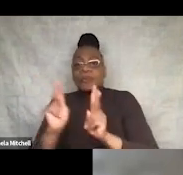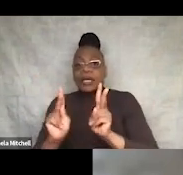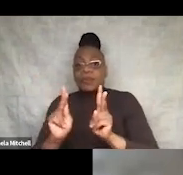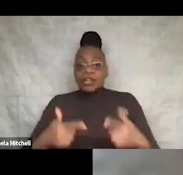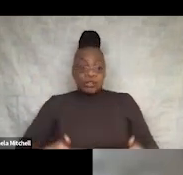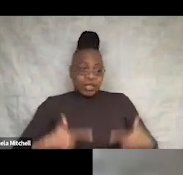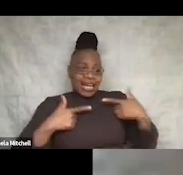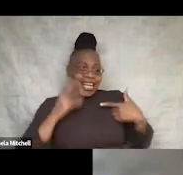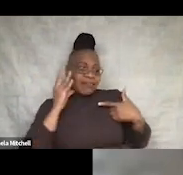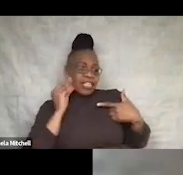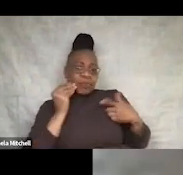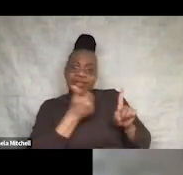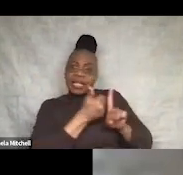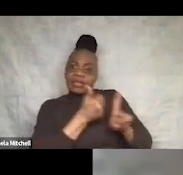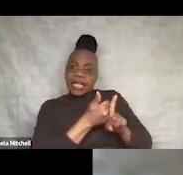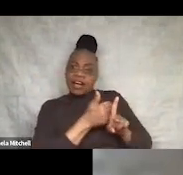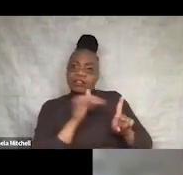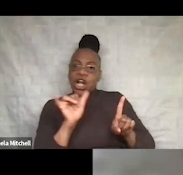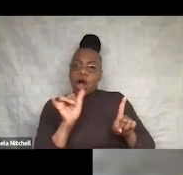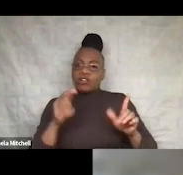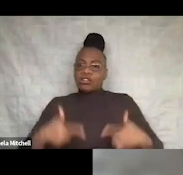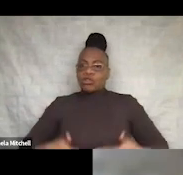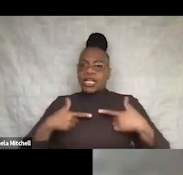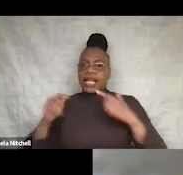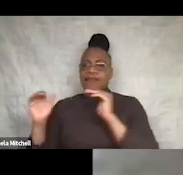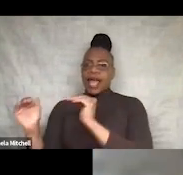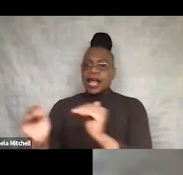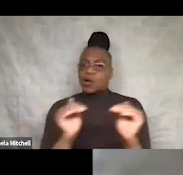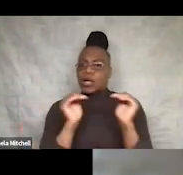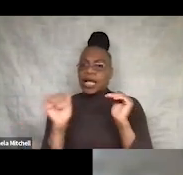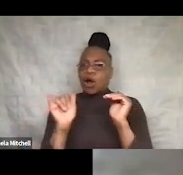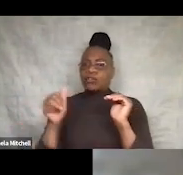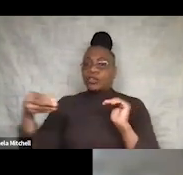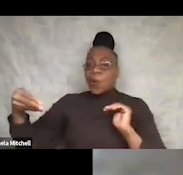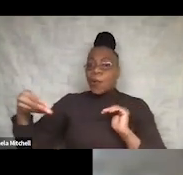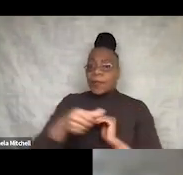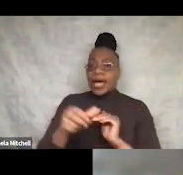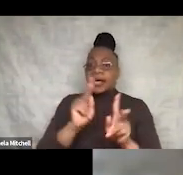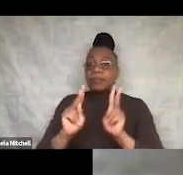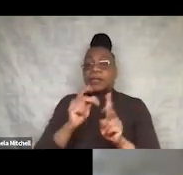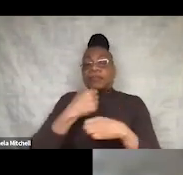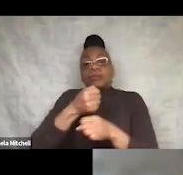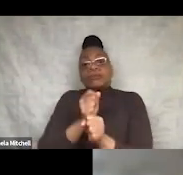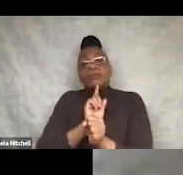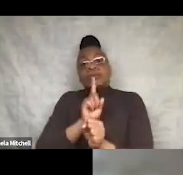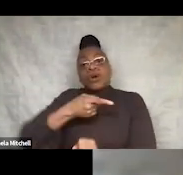again, being able to lift equity, we're able to then pay people, right? Make sure that we are supporting and investing